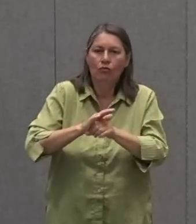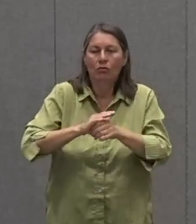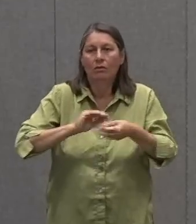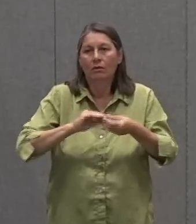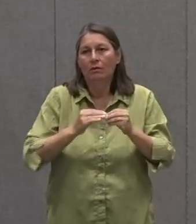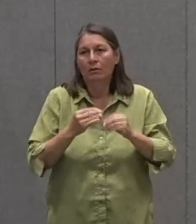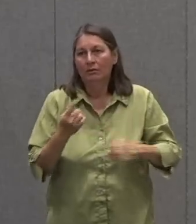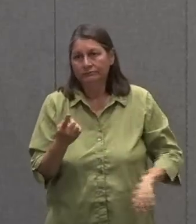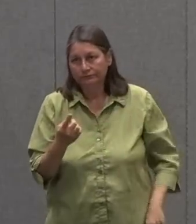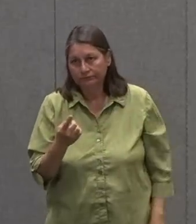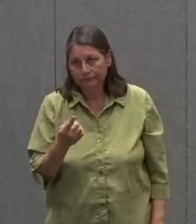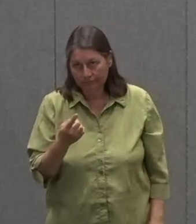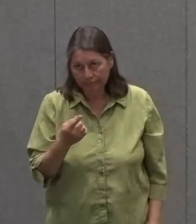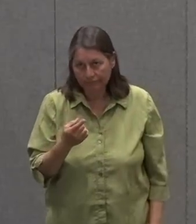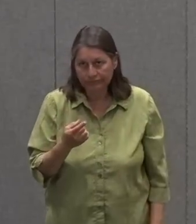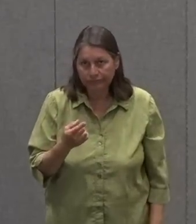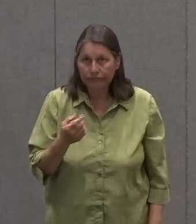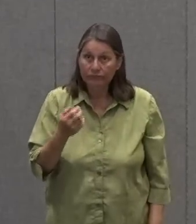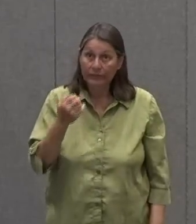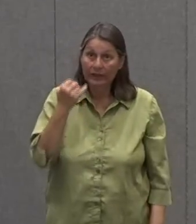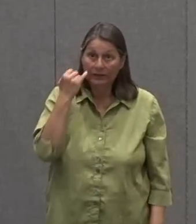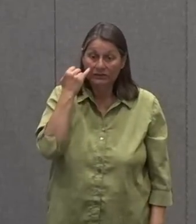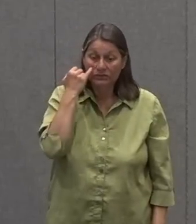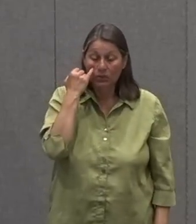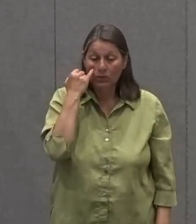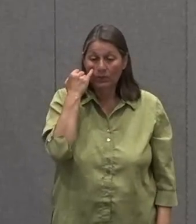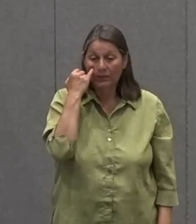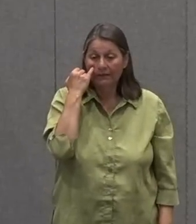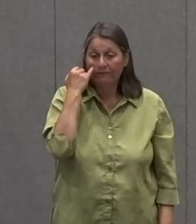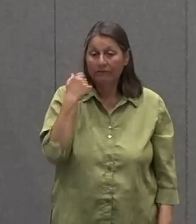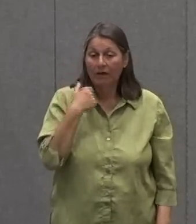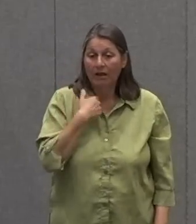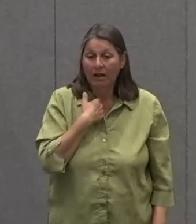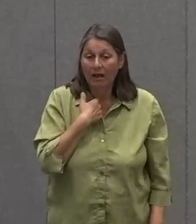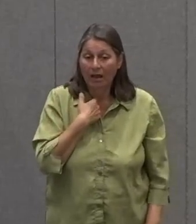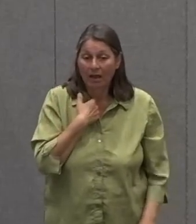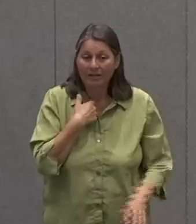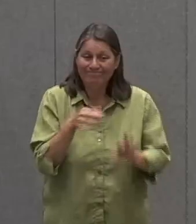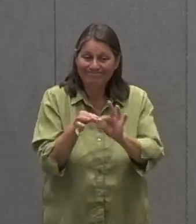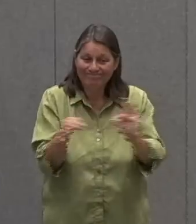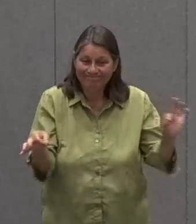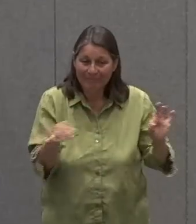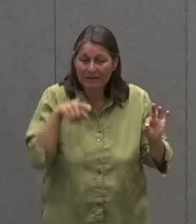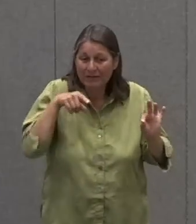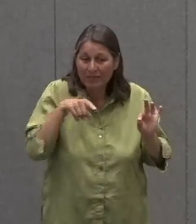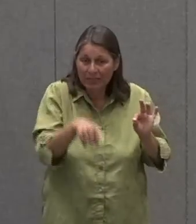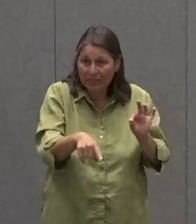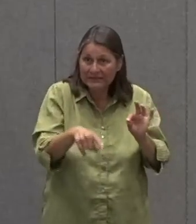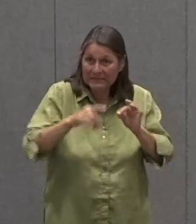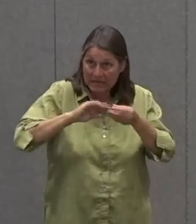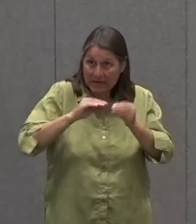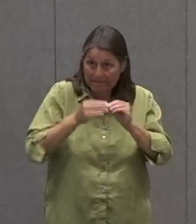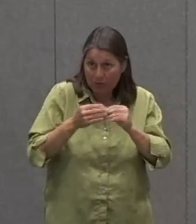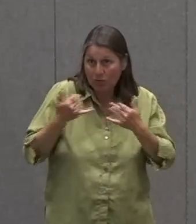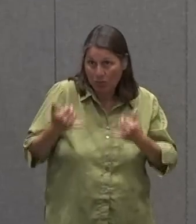if I was gonna leave it there and not add on the other 25th thousandths that are on the end of this number,